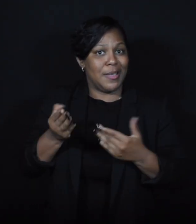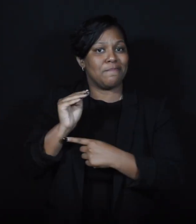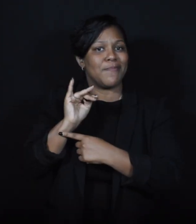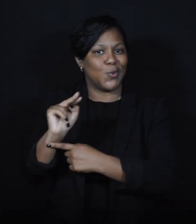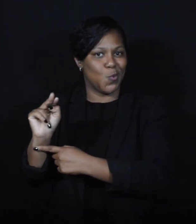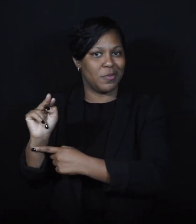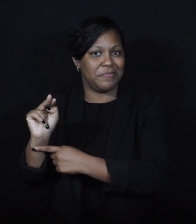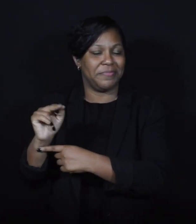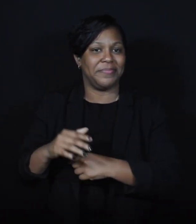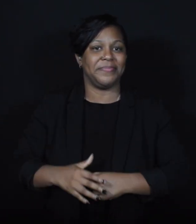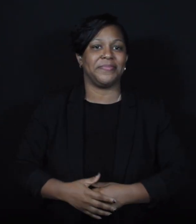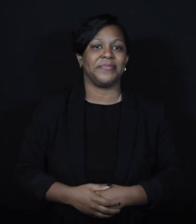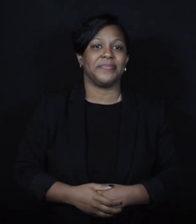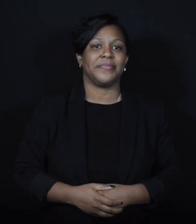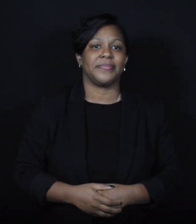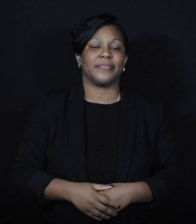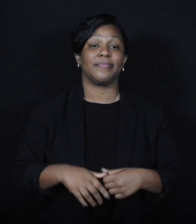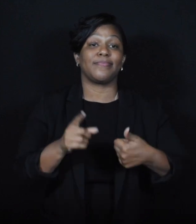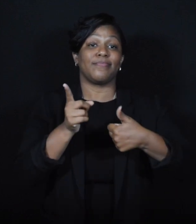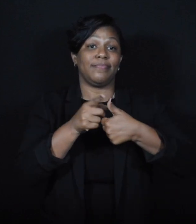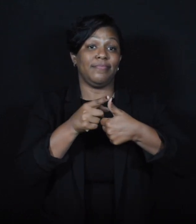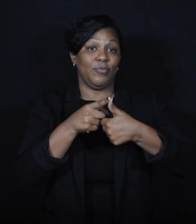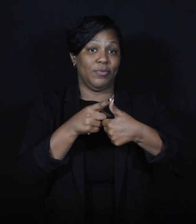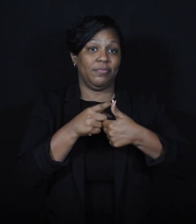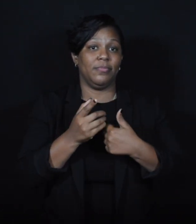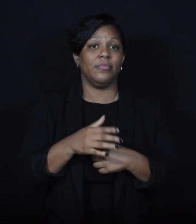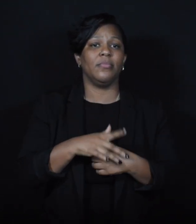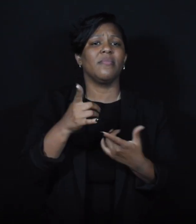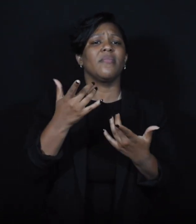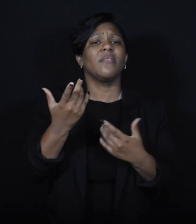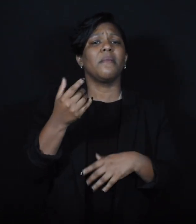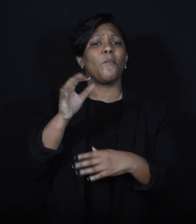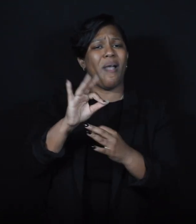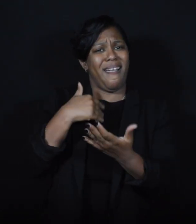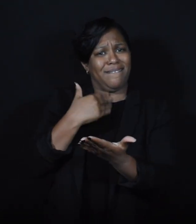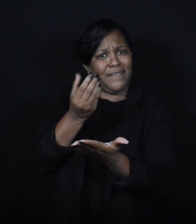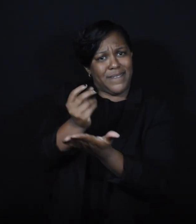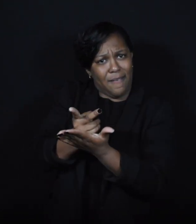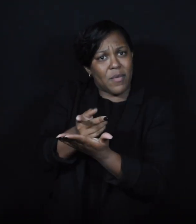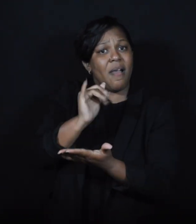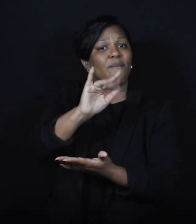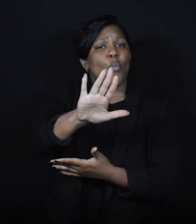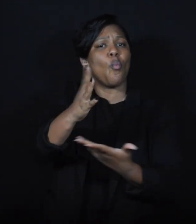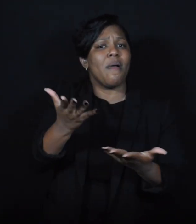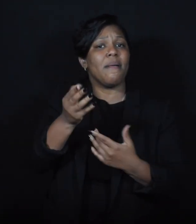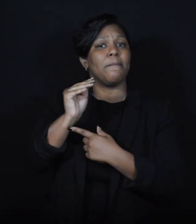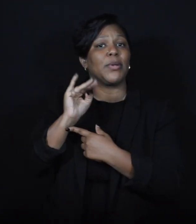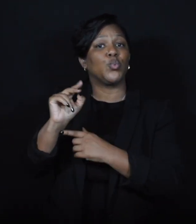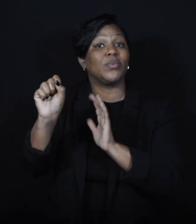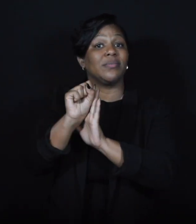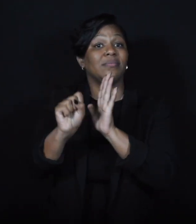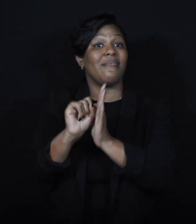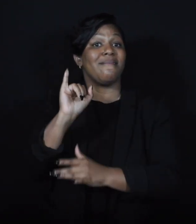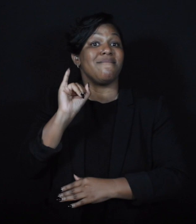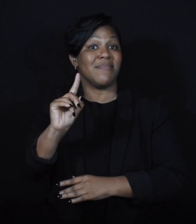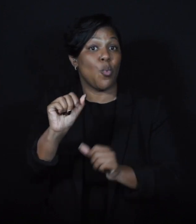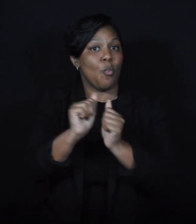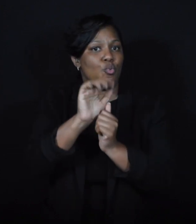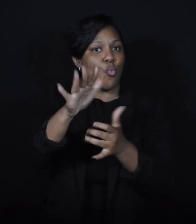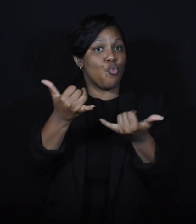1.A valid Minnesota State ID with current name and address.